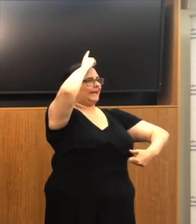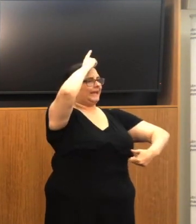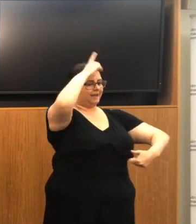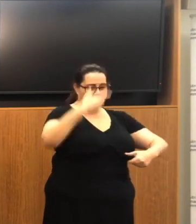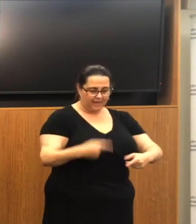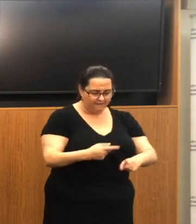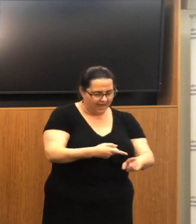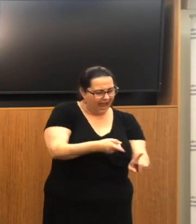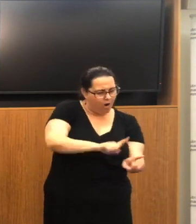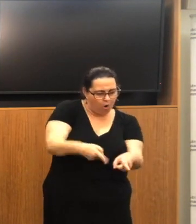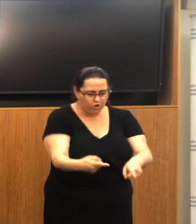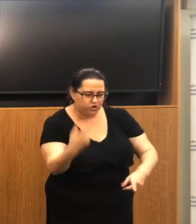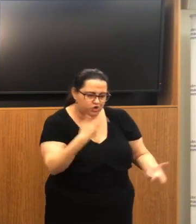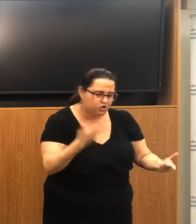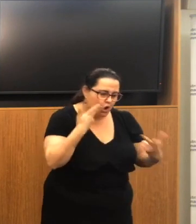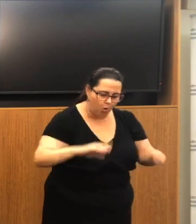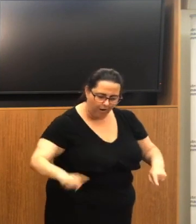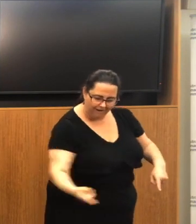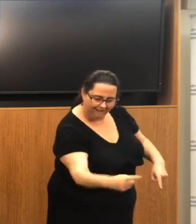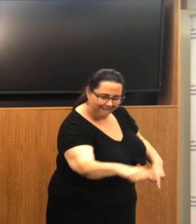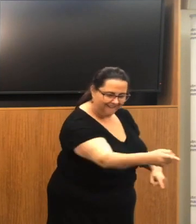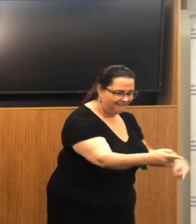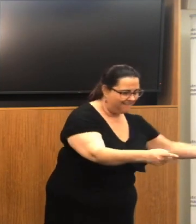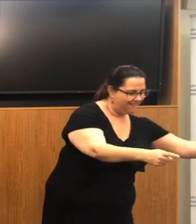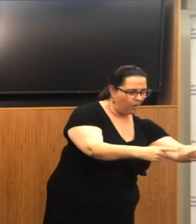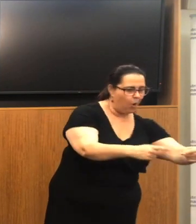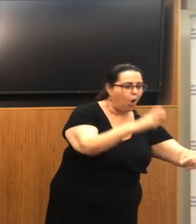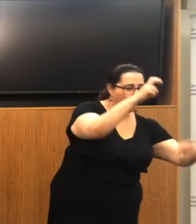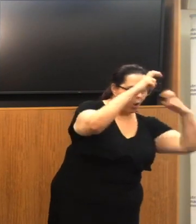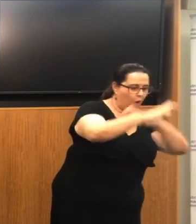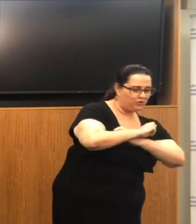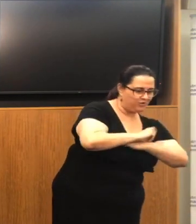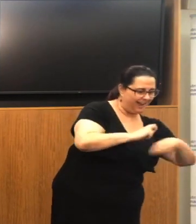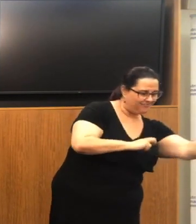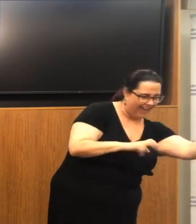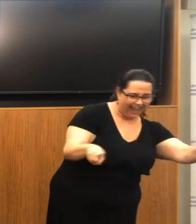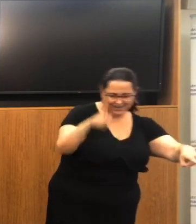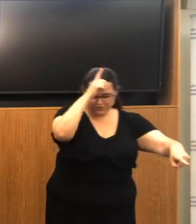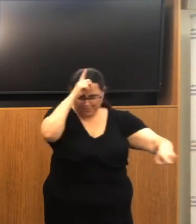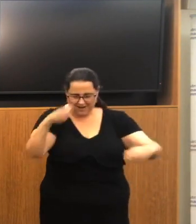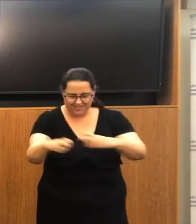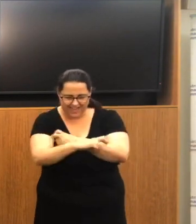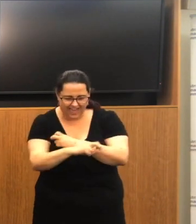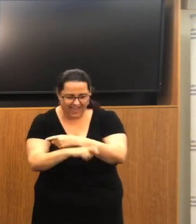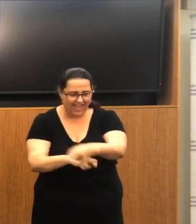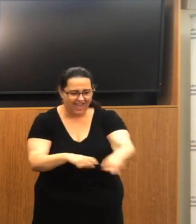along from the boarders of Austria and Germany. It was very Hansel and Gretel-ish.